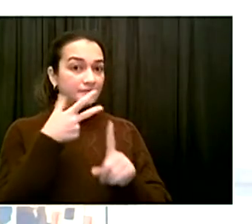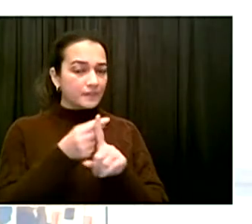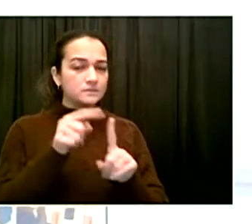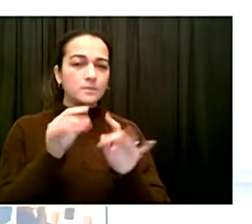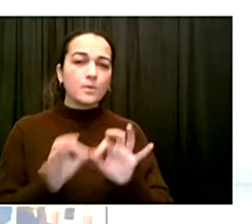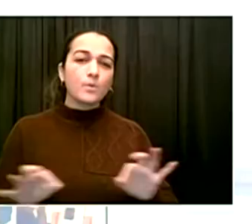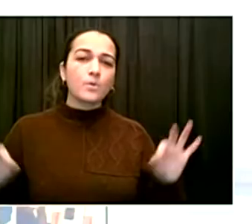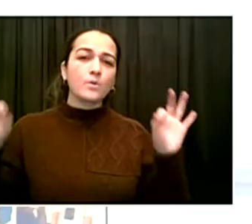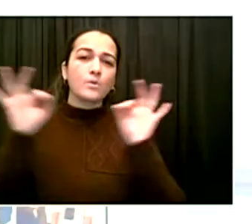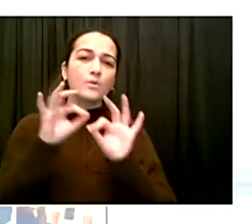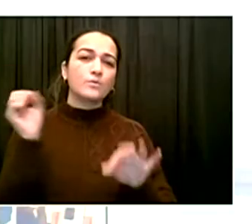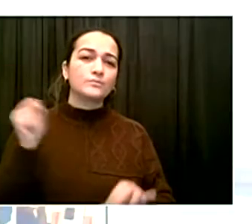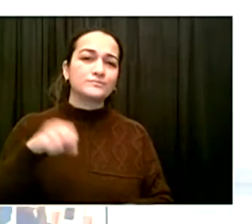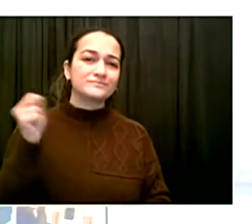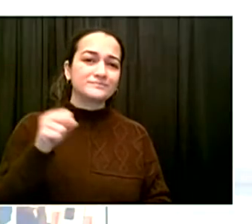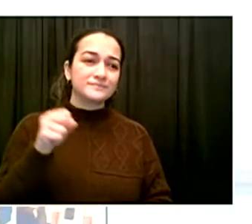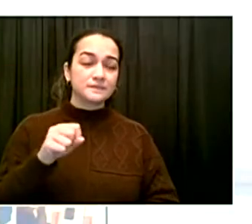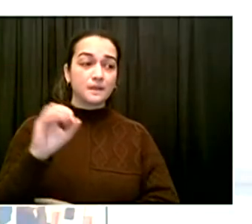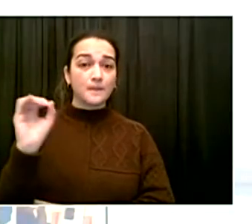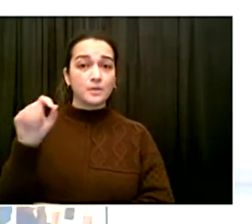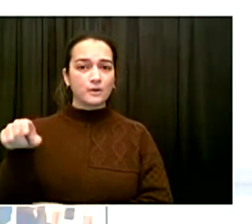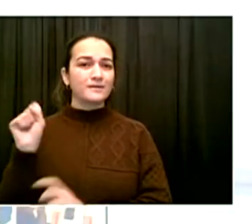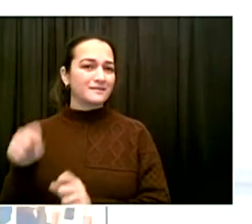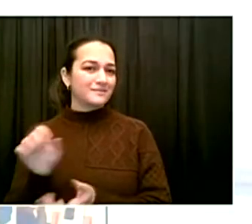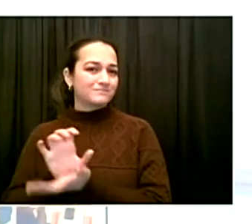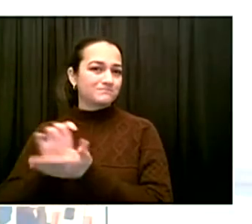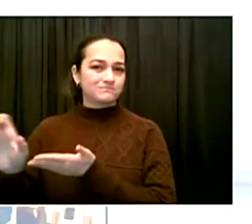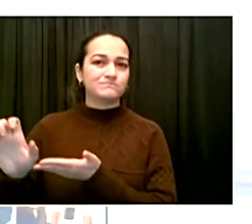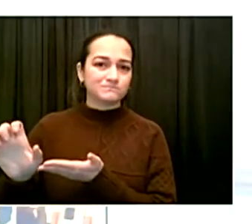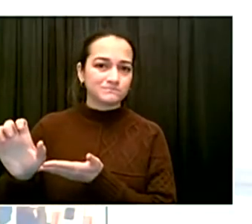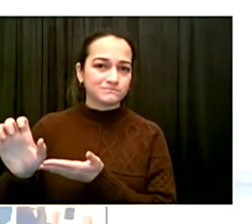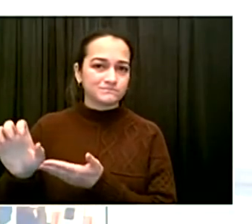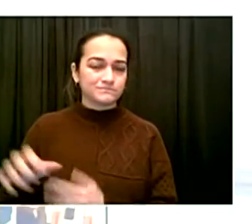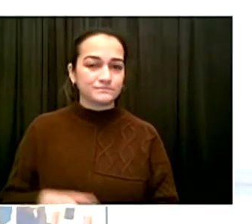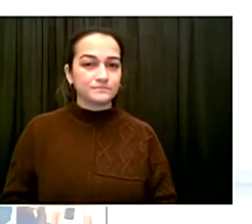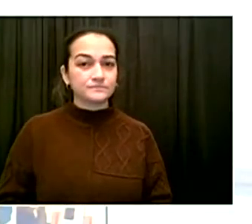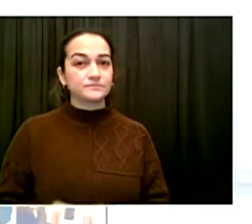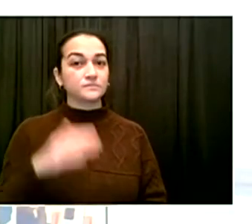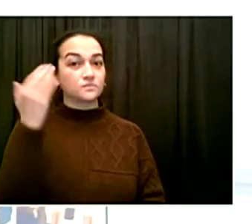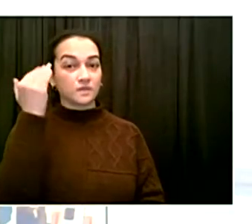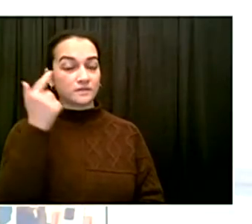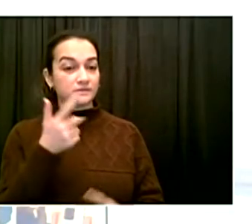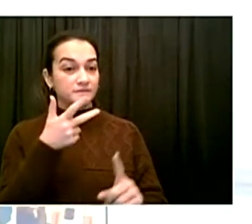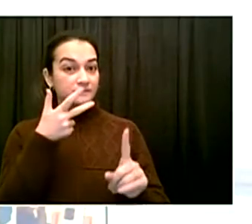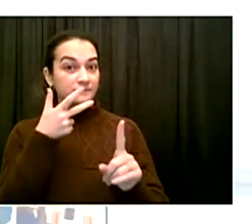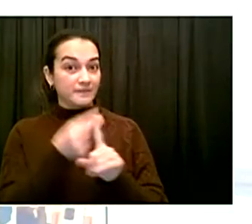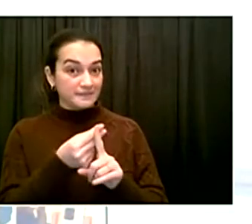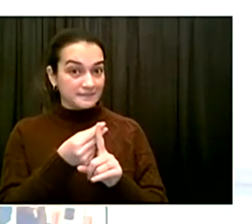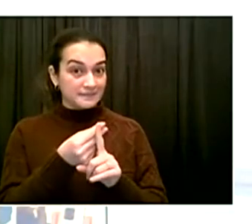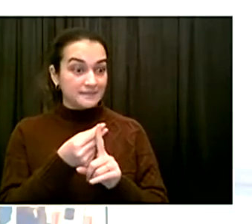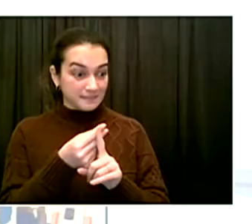HELP PROTECT PEOPLE FROM MORE SERIOUS ILLNESS. VACCINATION REMAINS VITAL, EVEN AGAINST OMICRON. I WILL REPEAT THAT.